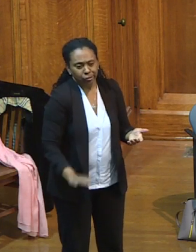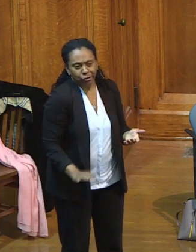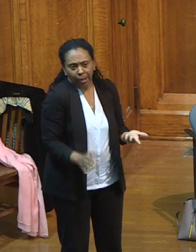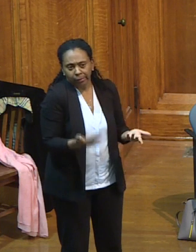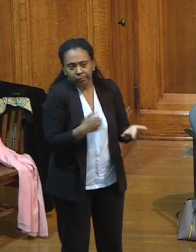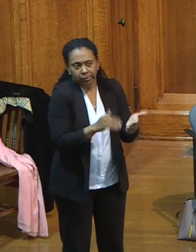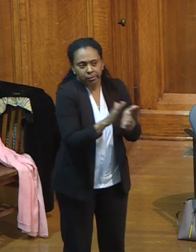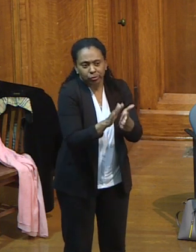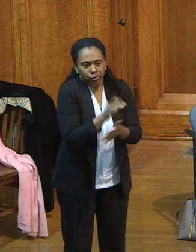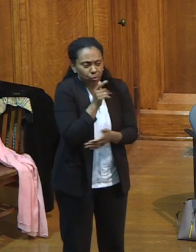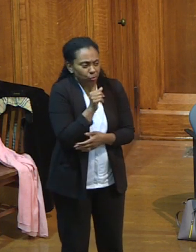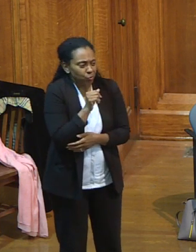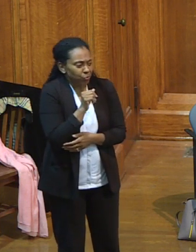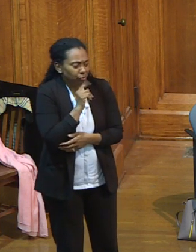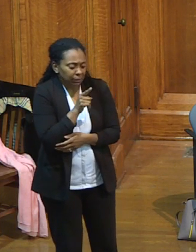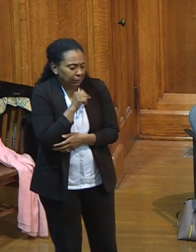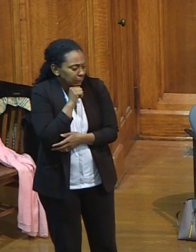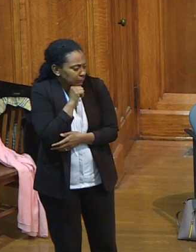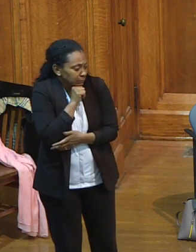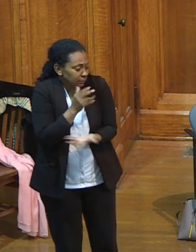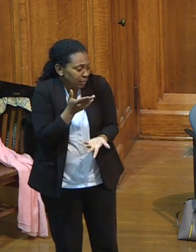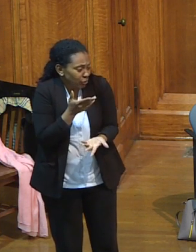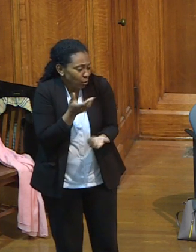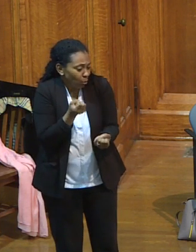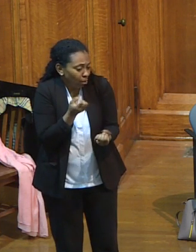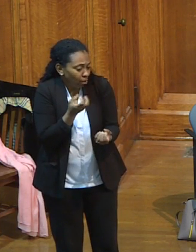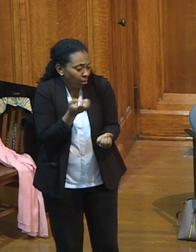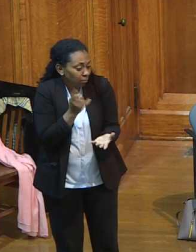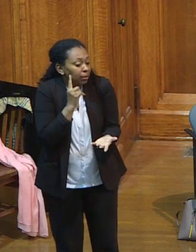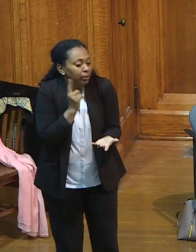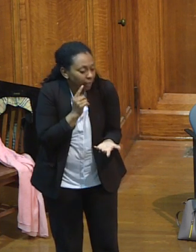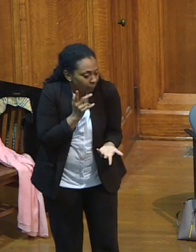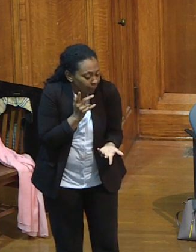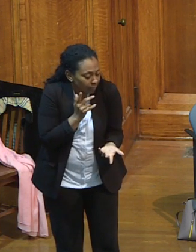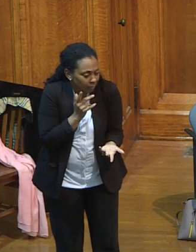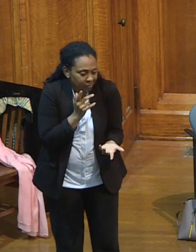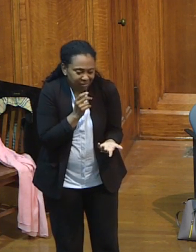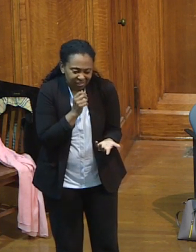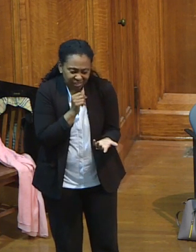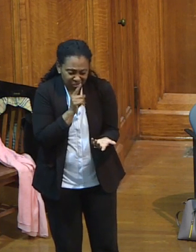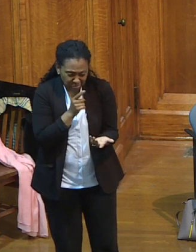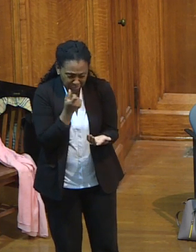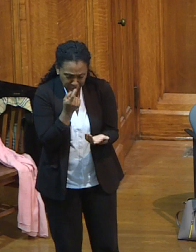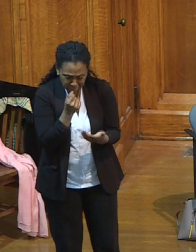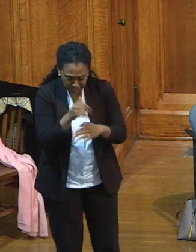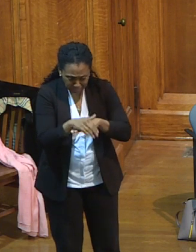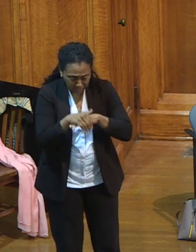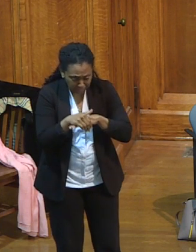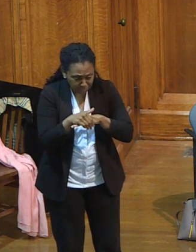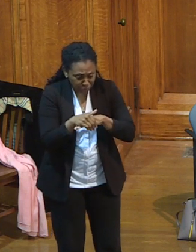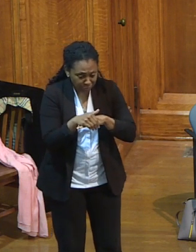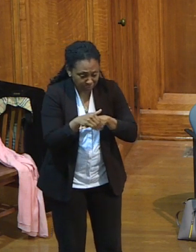who really doesn't know Sign Language, who's Deaf, doesn't really understand English even though they're trying to teach that child English